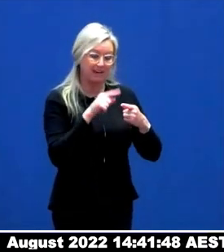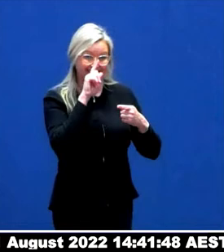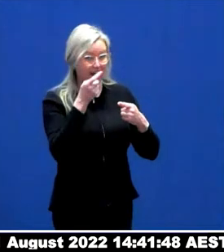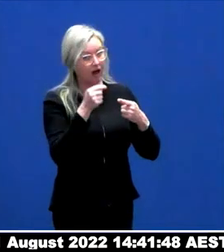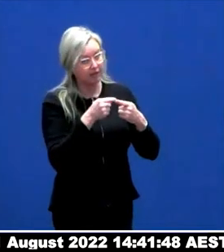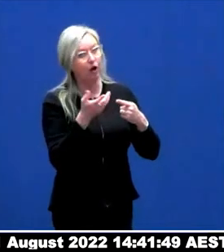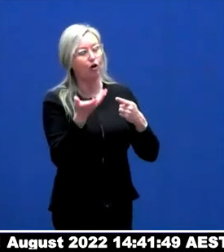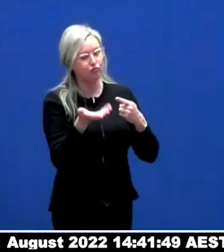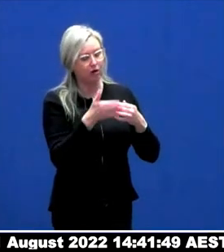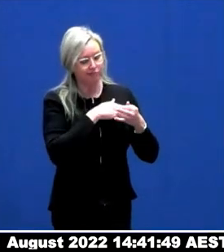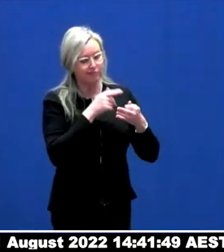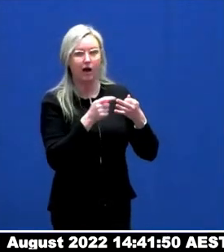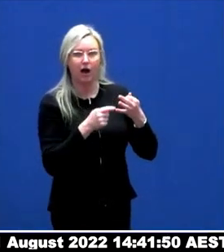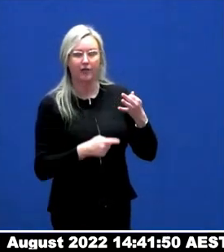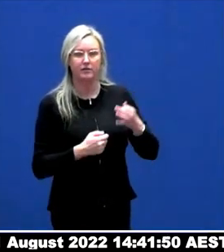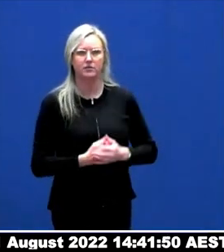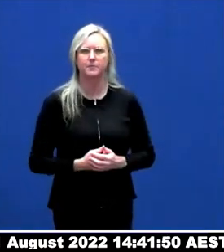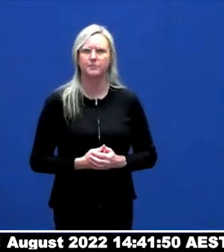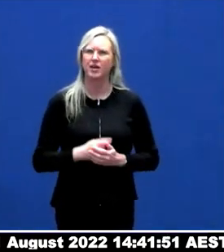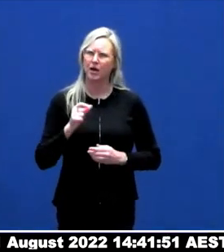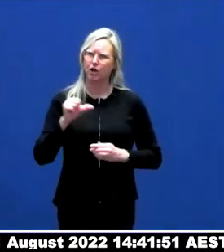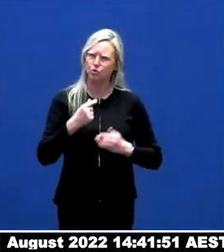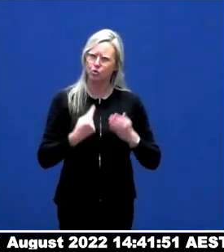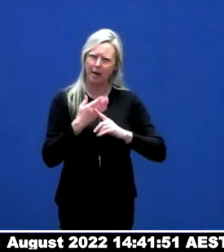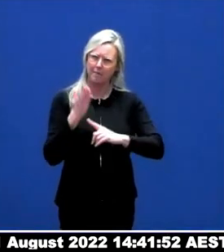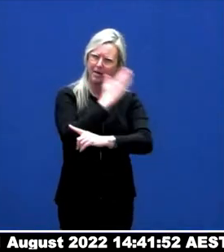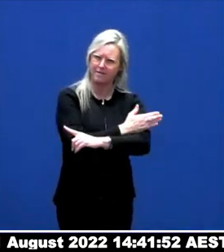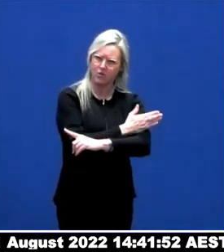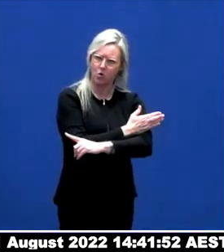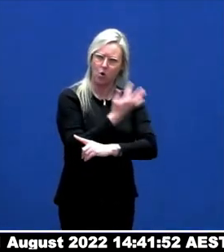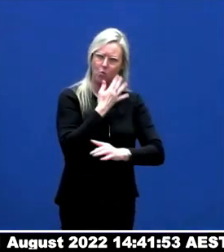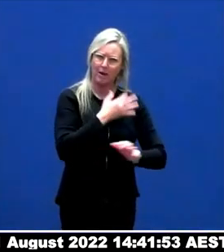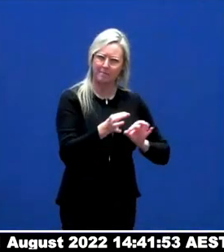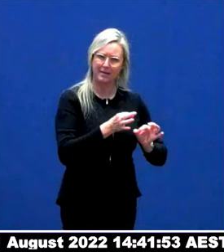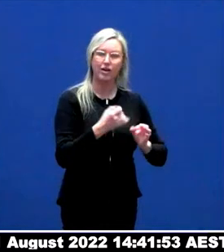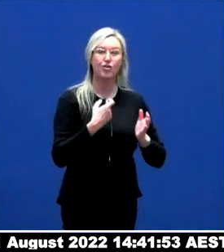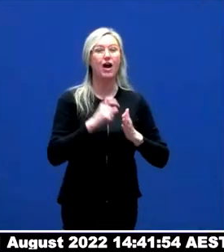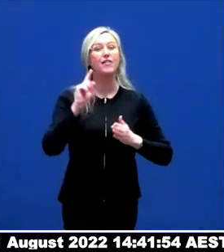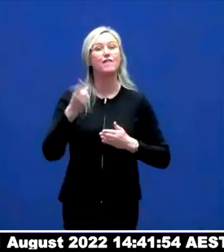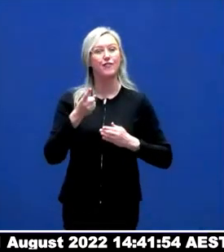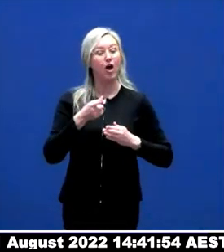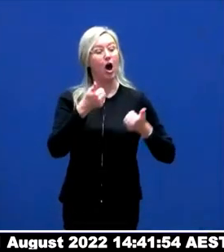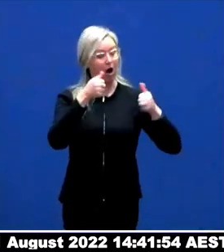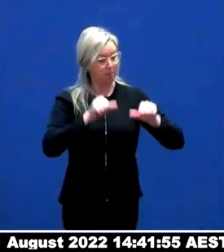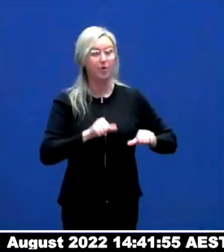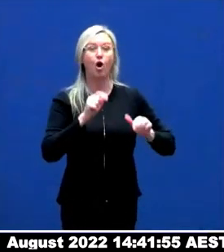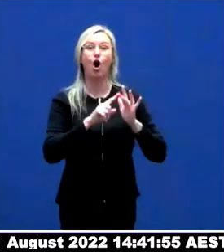Shouldn't that happen as part of the planning, rather than after it's in the plan for a thing that can't be delivered?